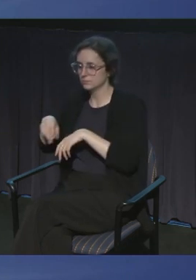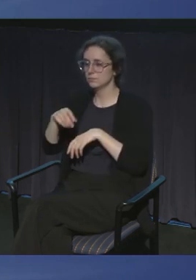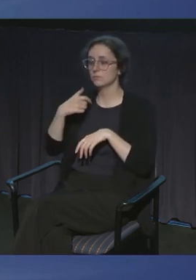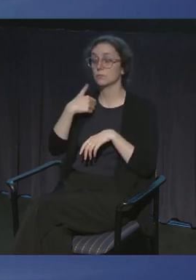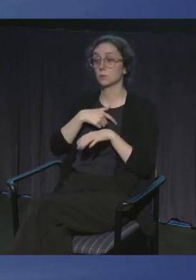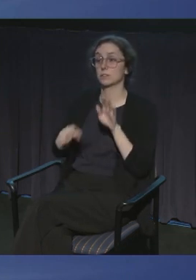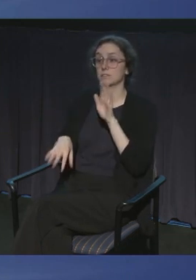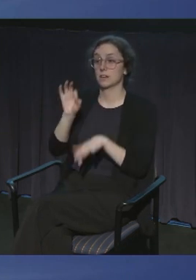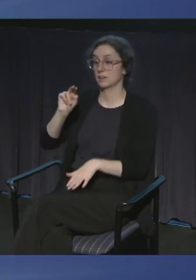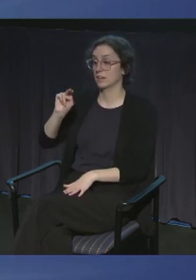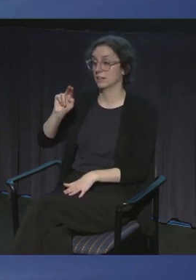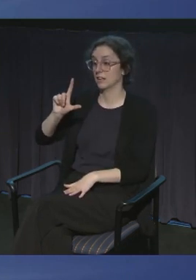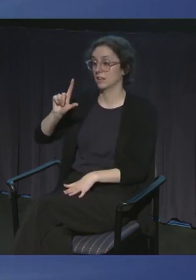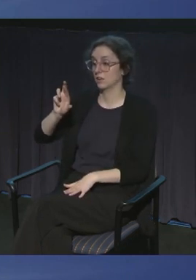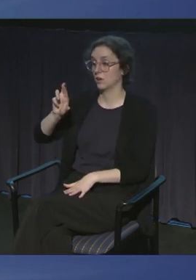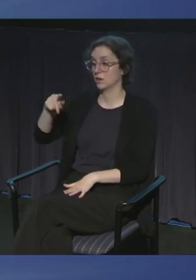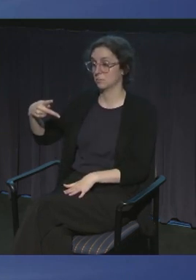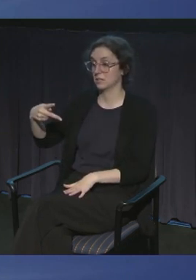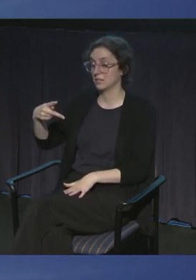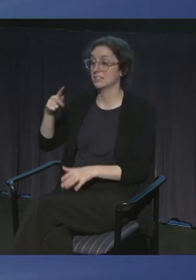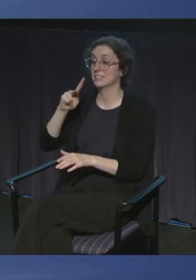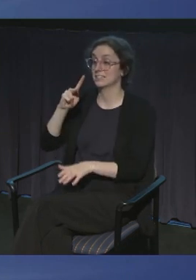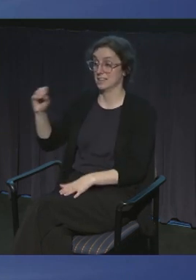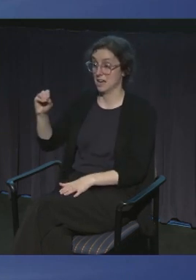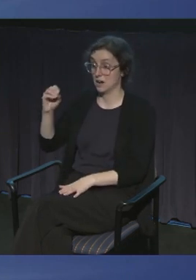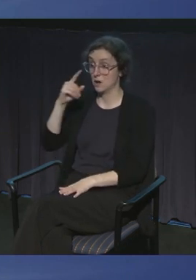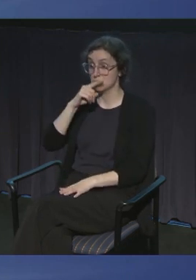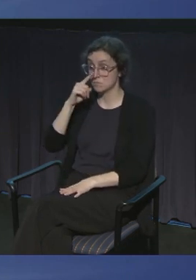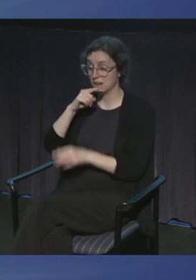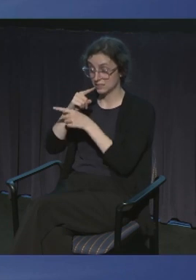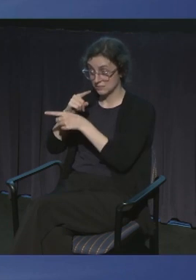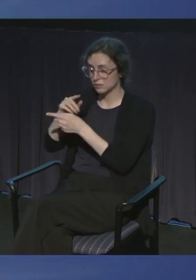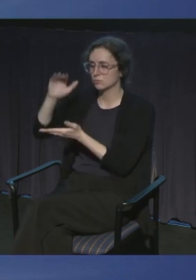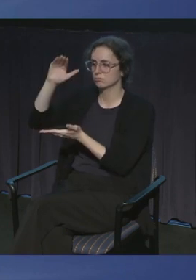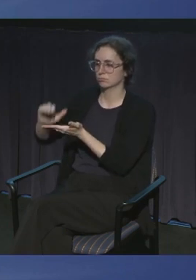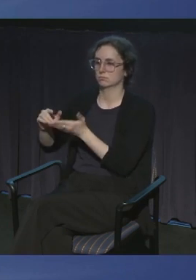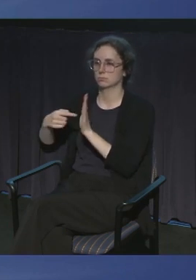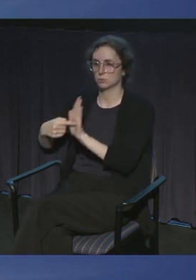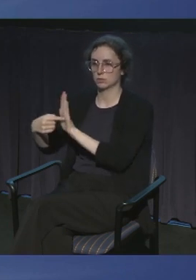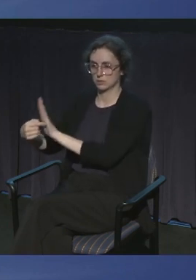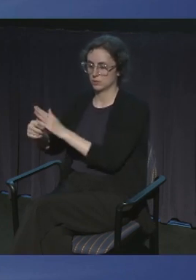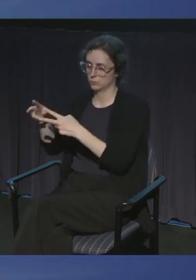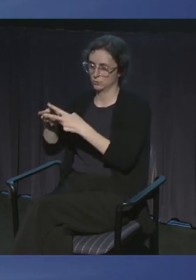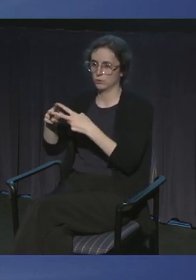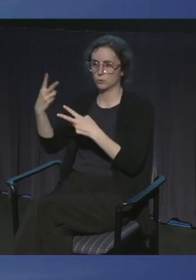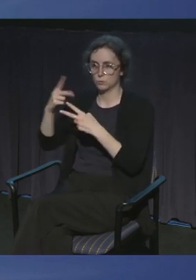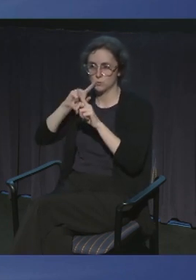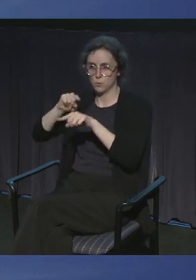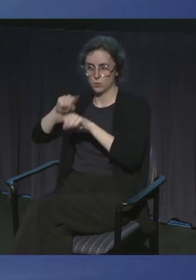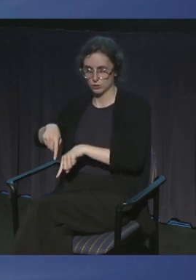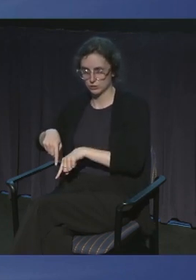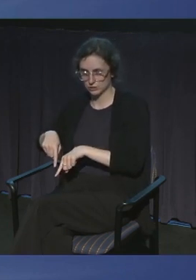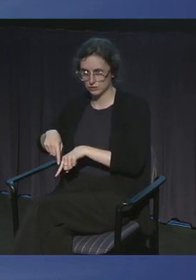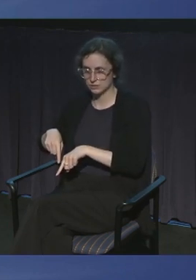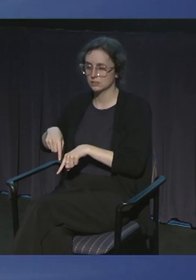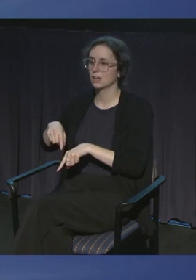12 KNOCKOUT MICE HAD REDUCED EXPRESSION OF THESE TWO ORDERS.